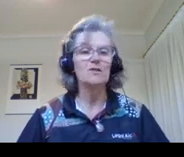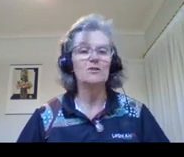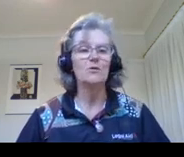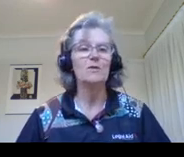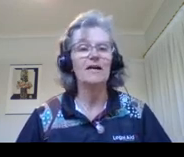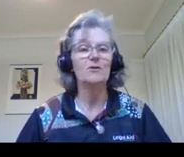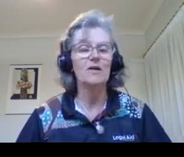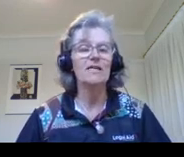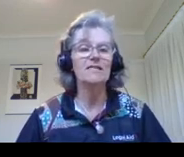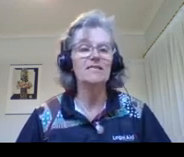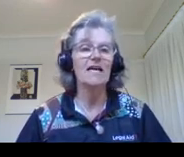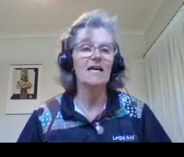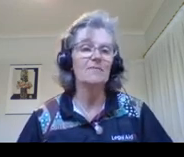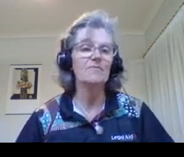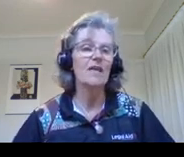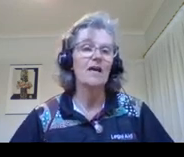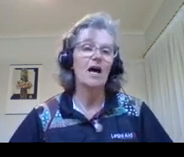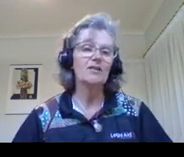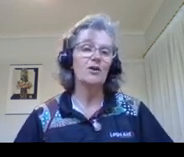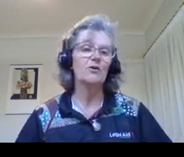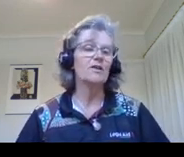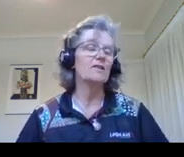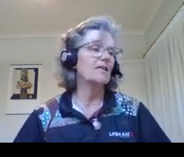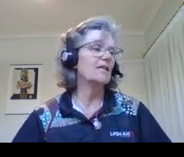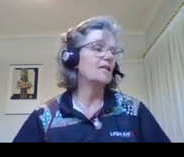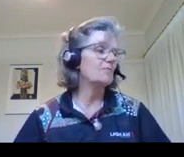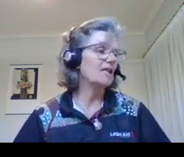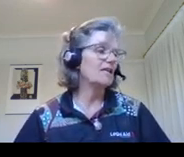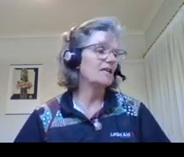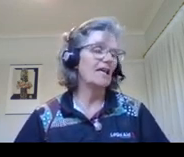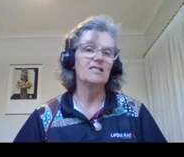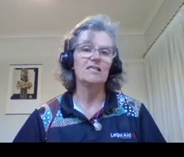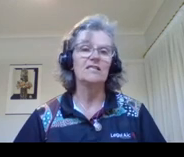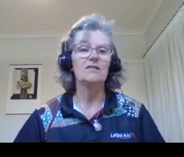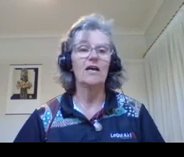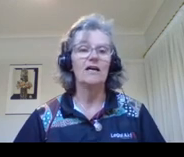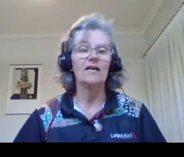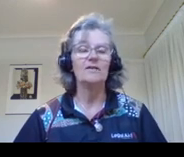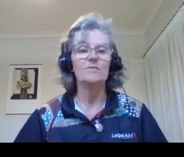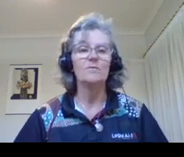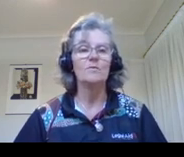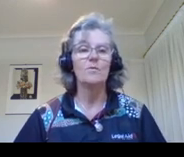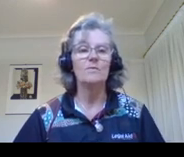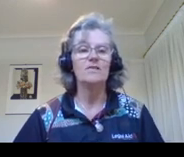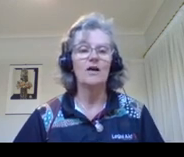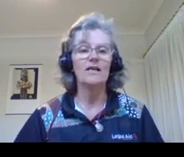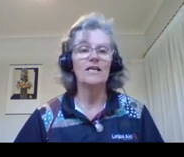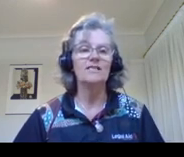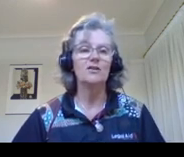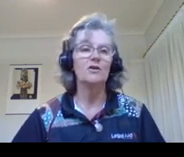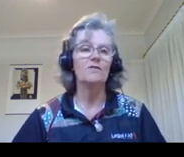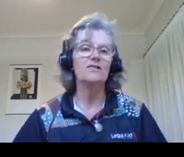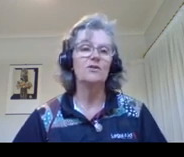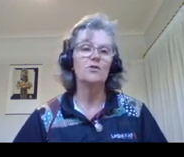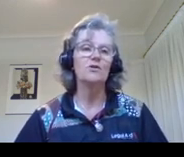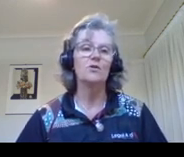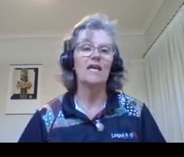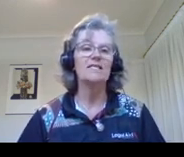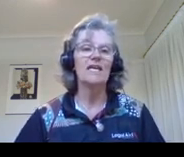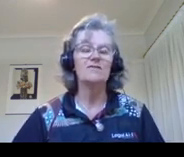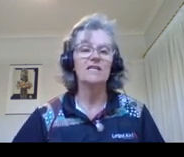talk about cookies I know that the be connected website has a lot of resources or the e-safety